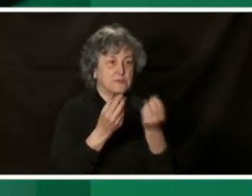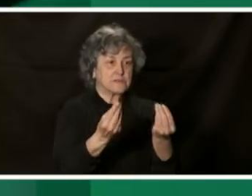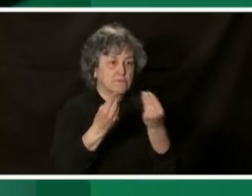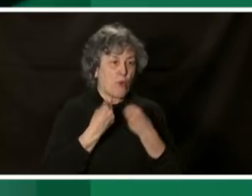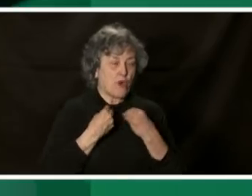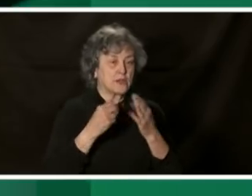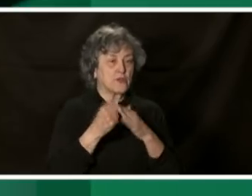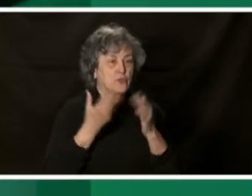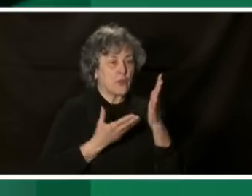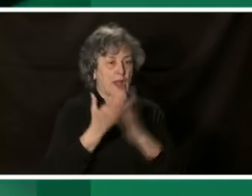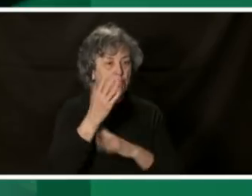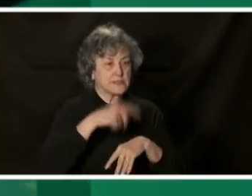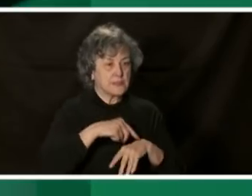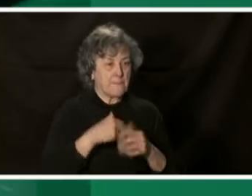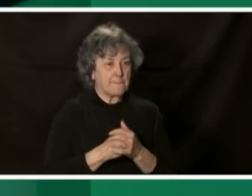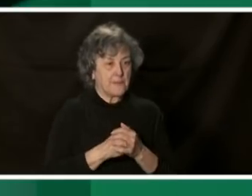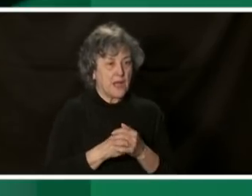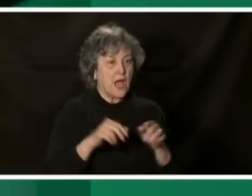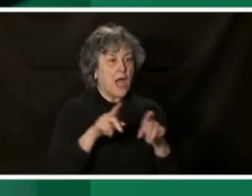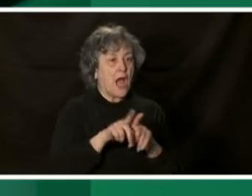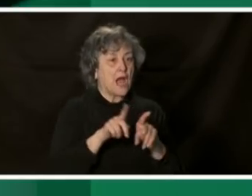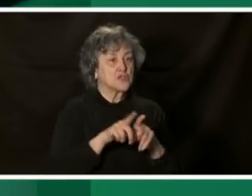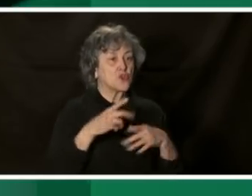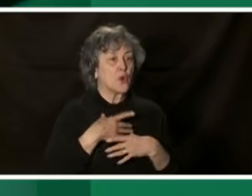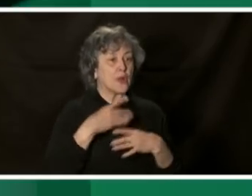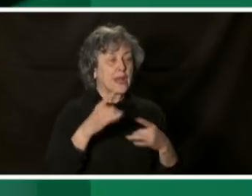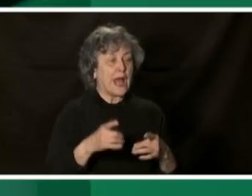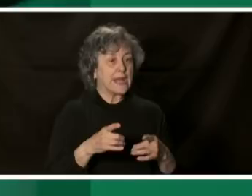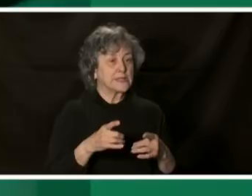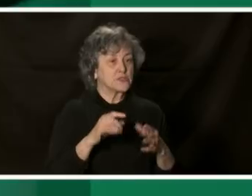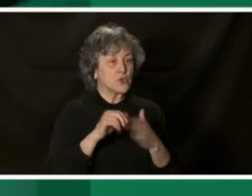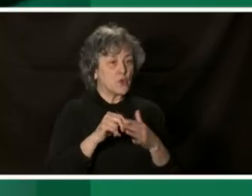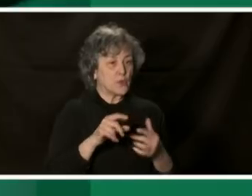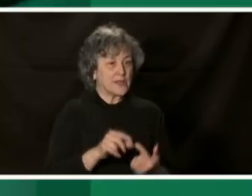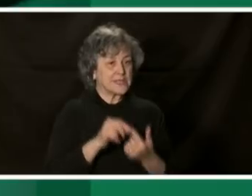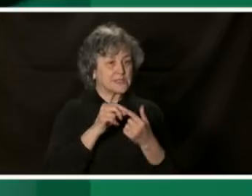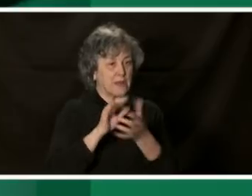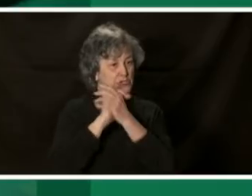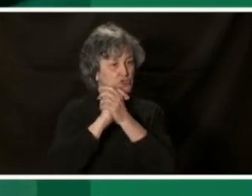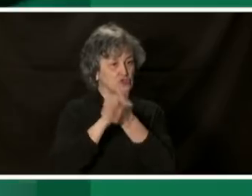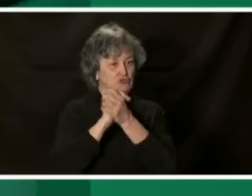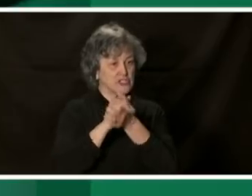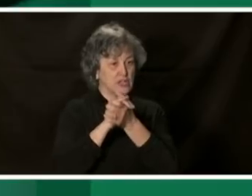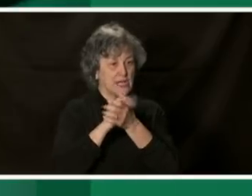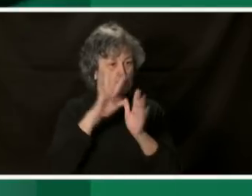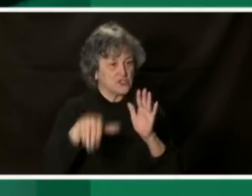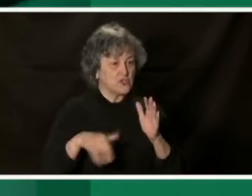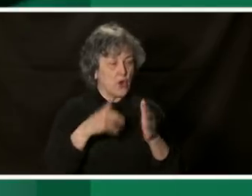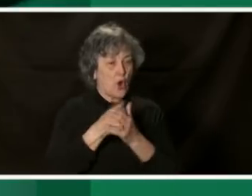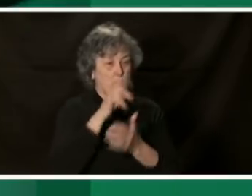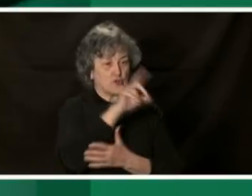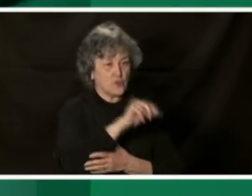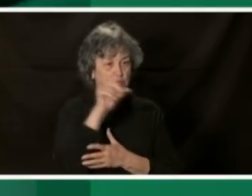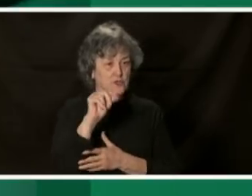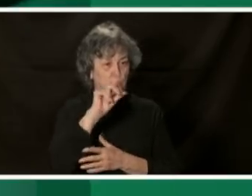I WOULD ALSO LIKE TO WISH A SPECIAL CONGRATULATIONS TO ALL THE 2020 GRADUATES,